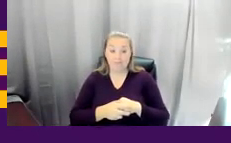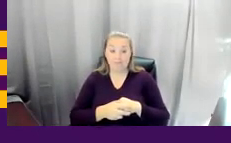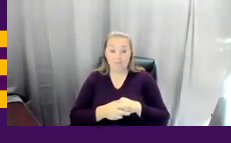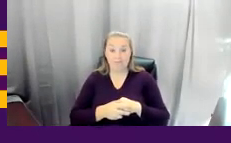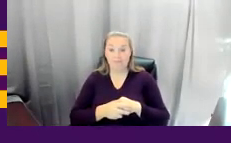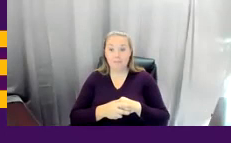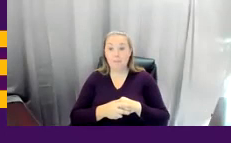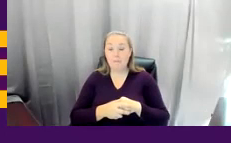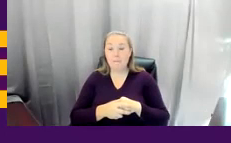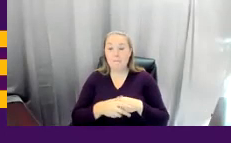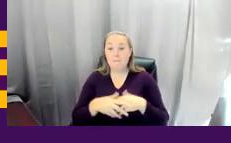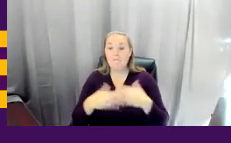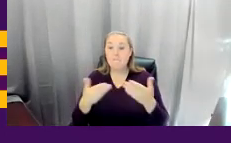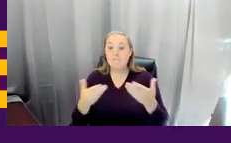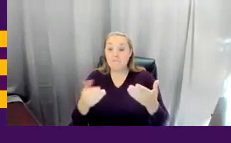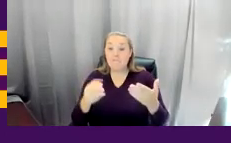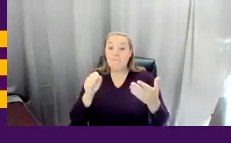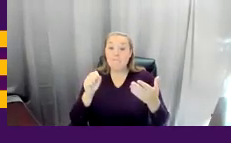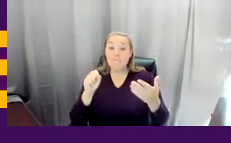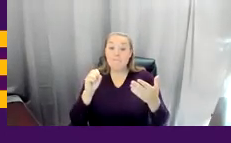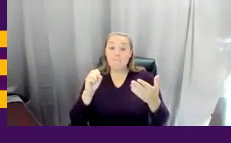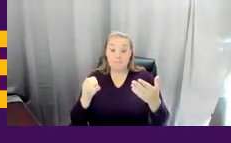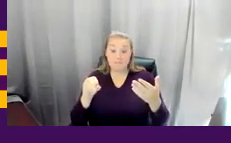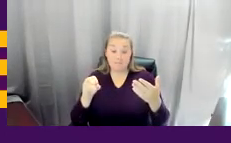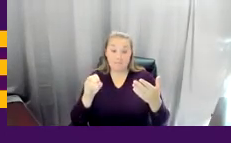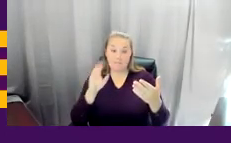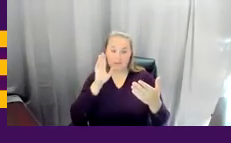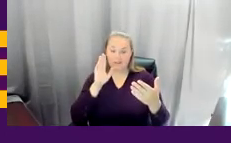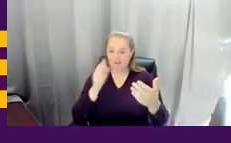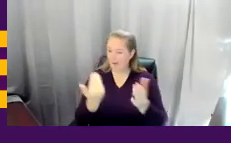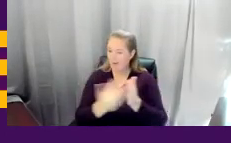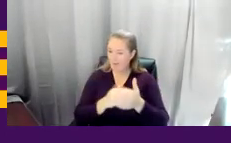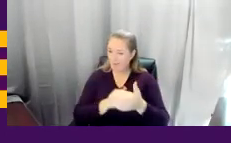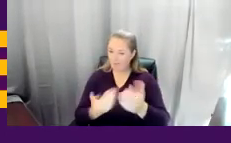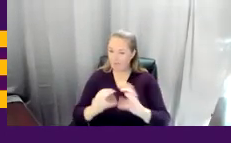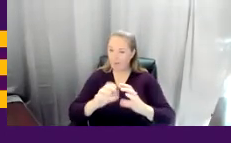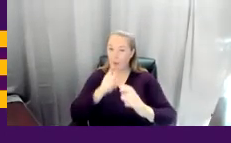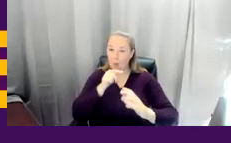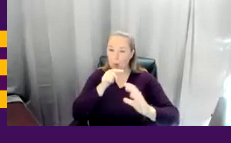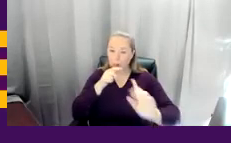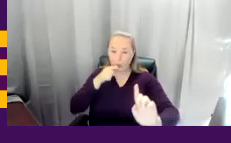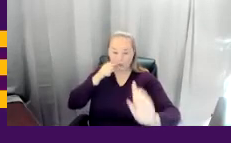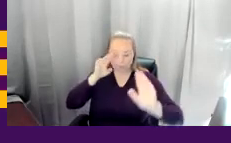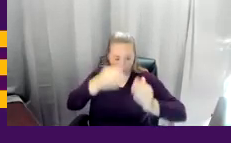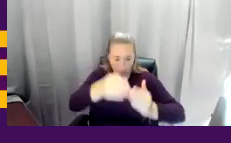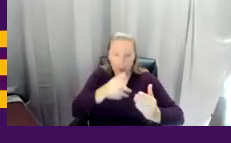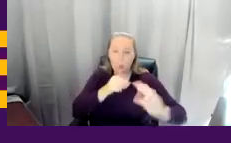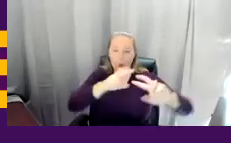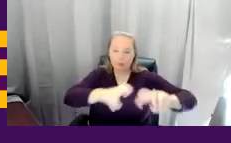EXAMPLES BUT NOT DESIGNED TO DICTATE THE COMMUNITY'S TARGET